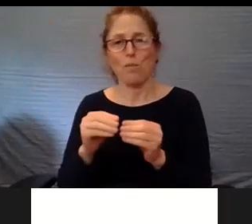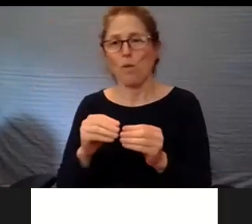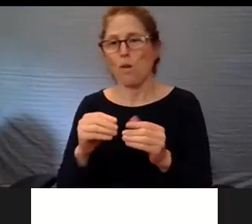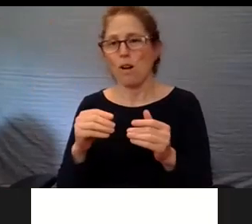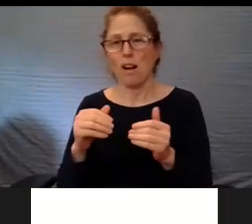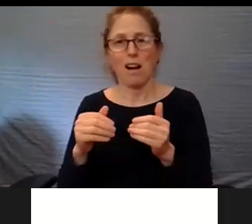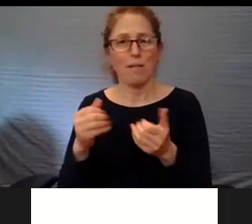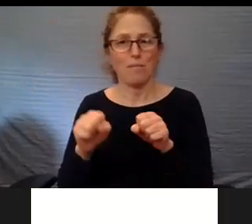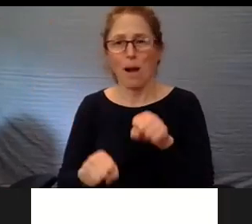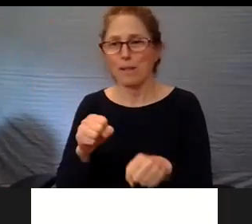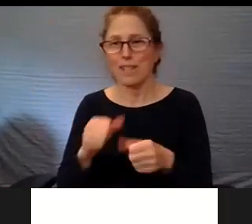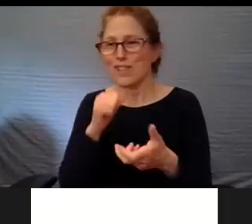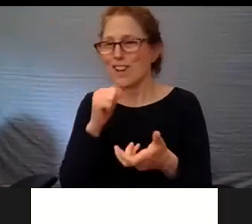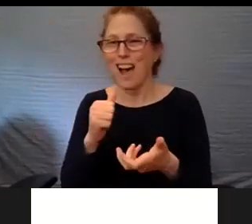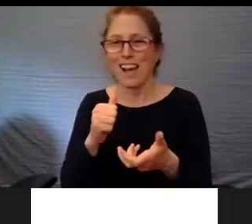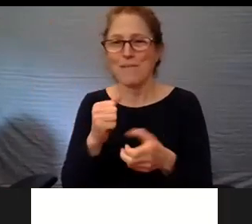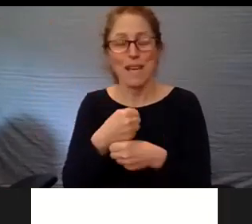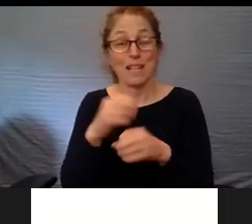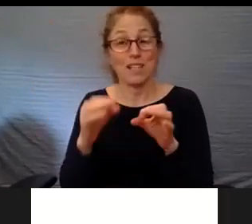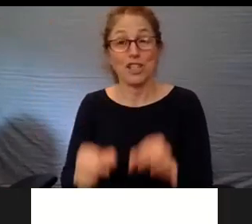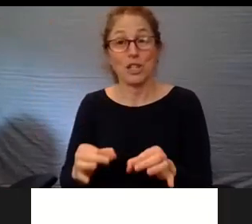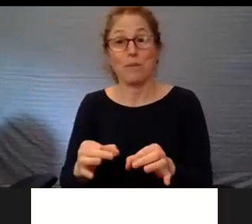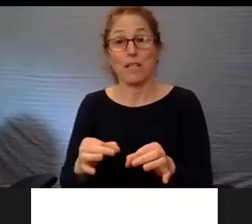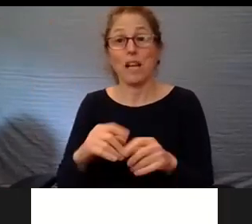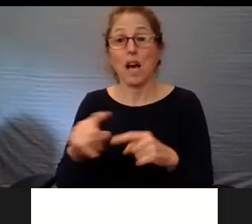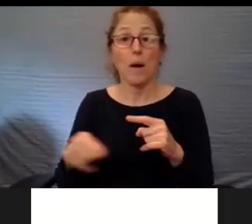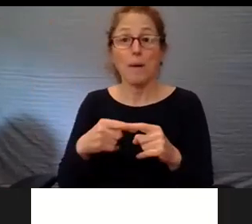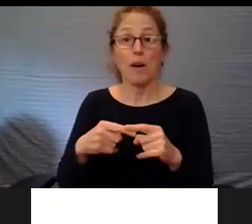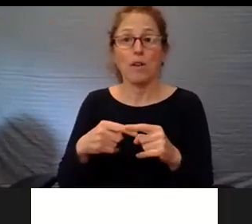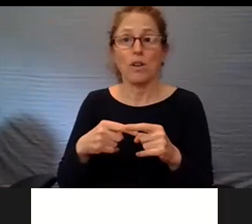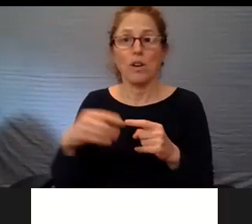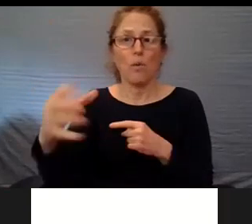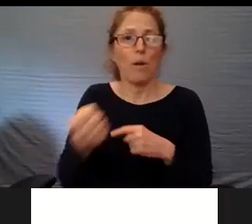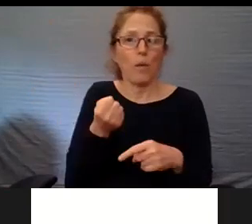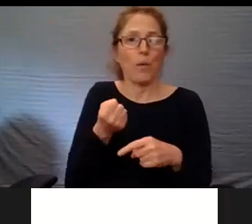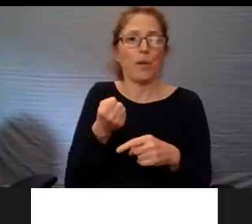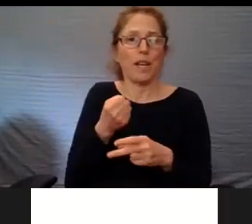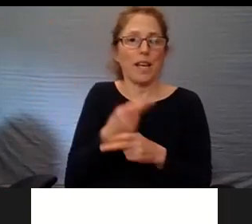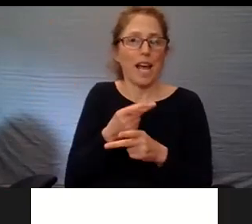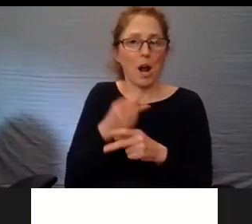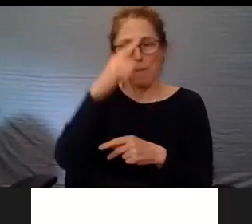making a judgment about withholding care because of survival